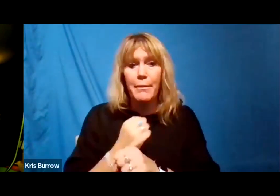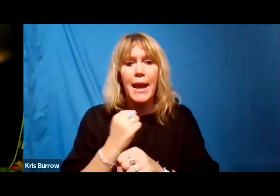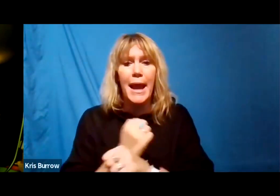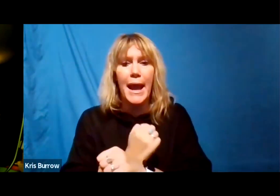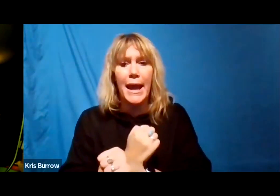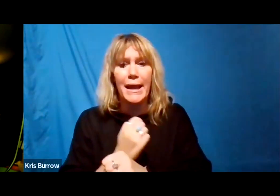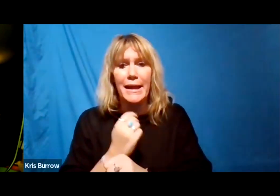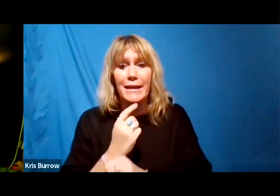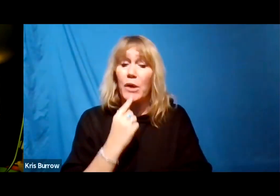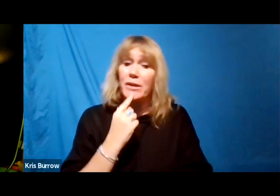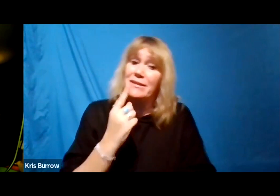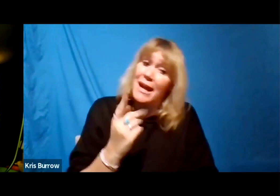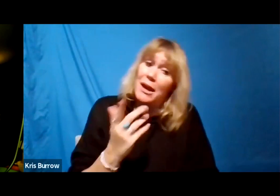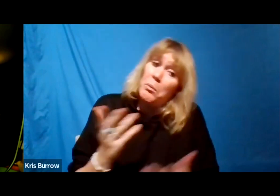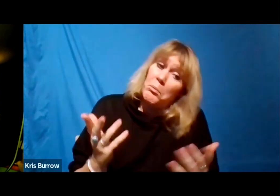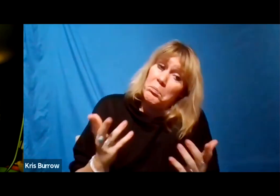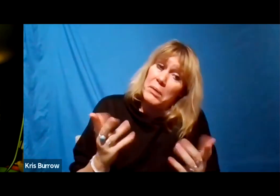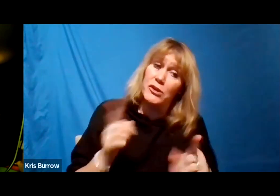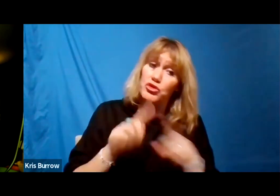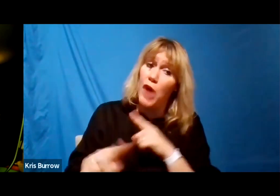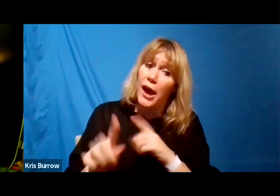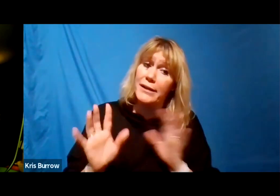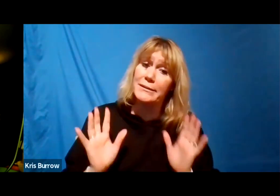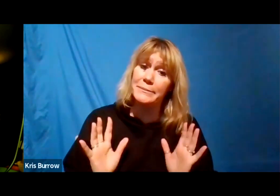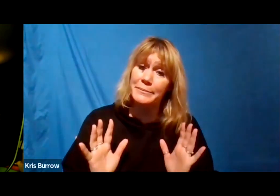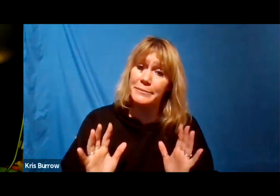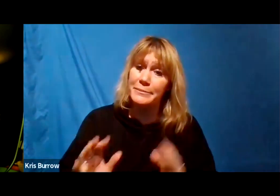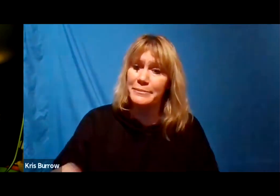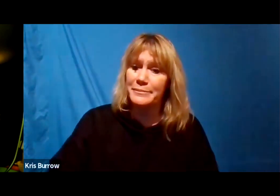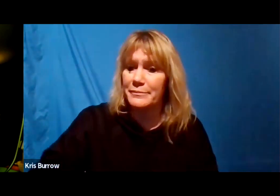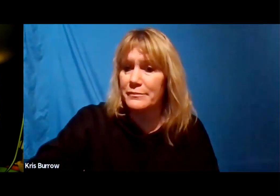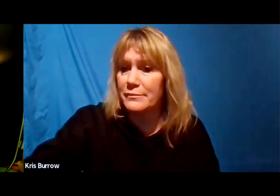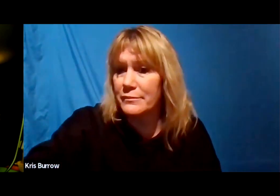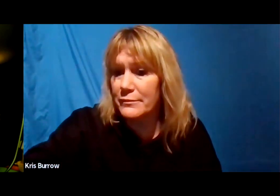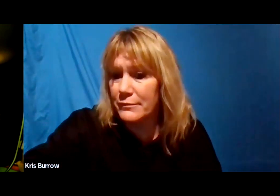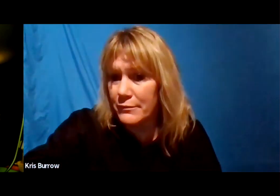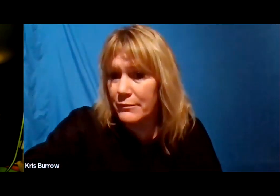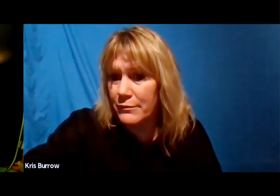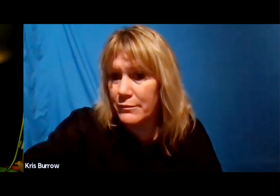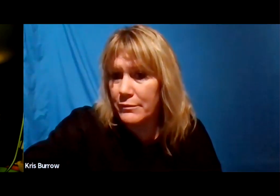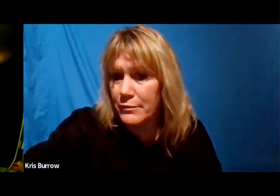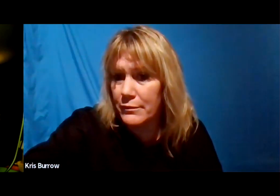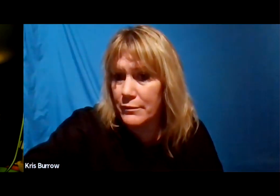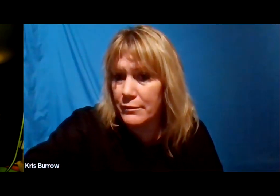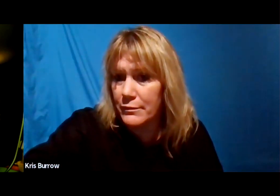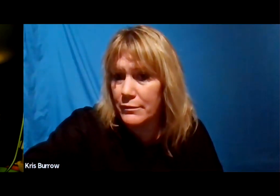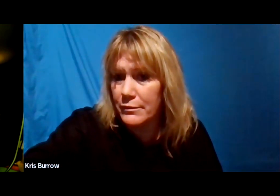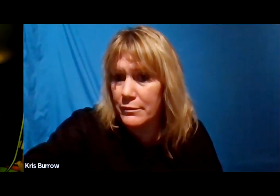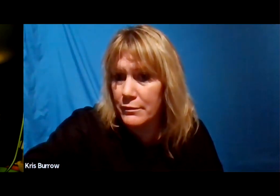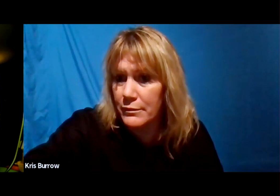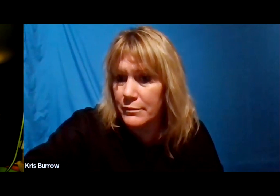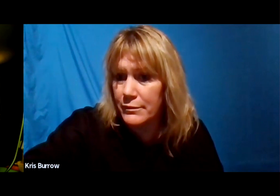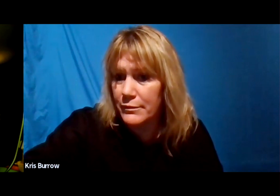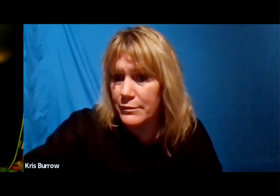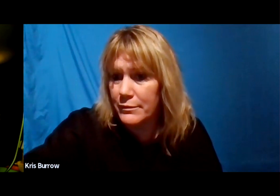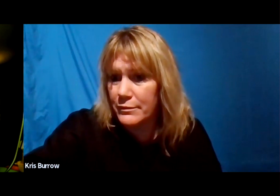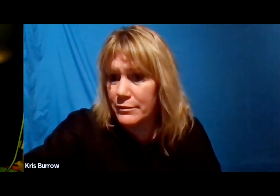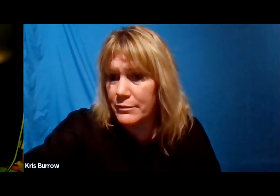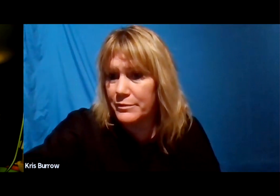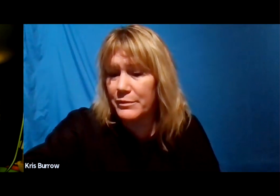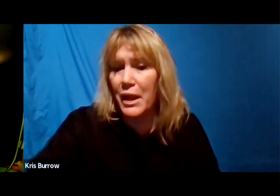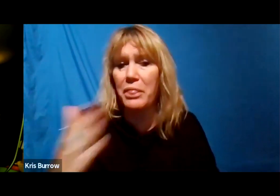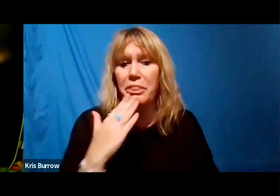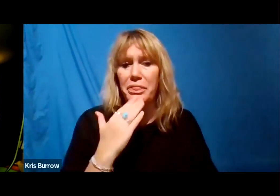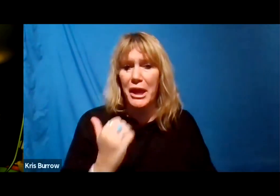you I've got my little gang in here, so